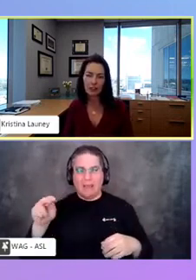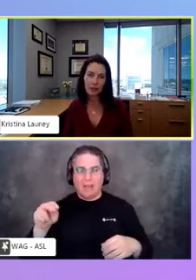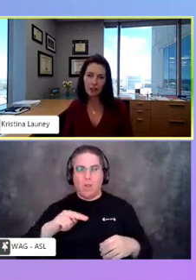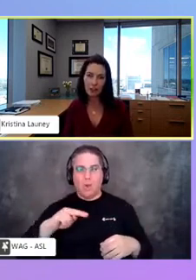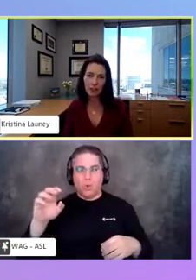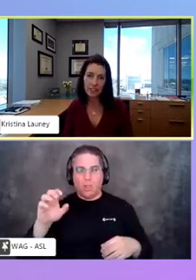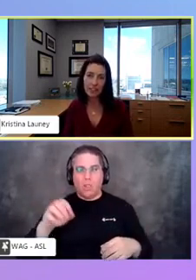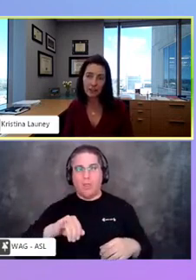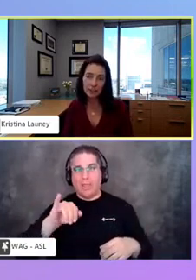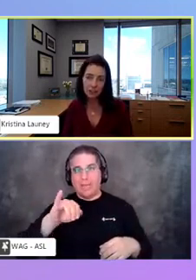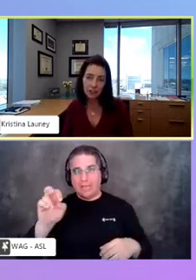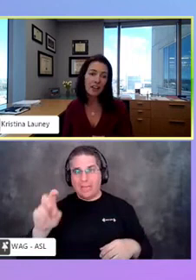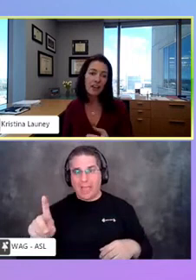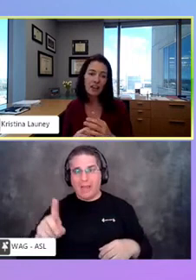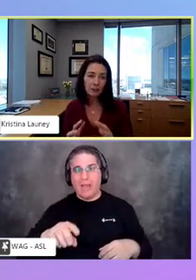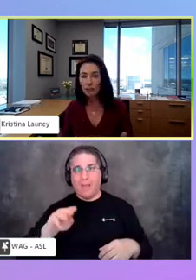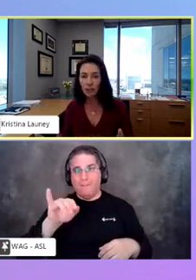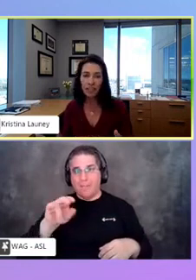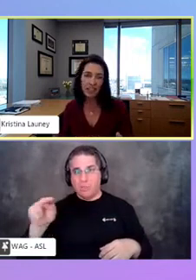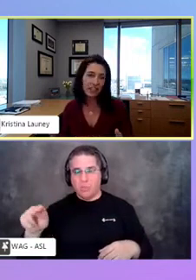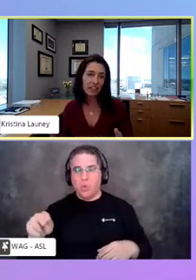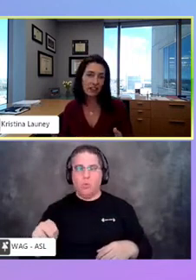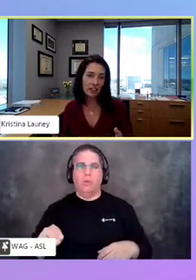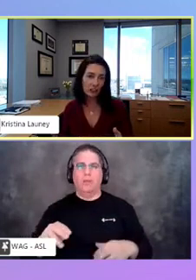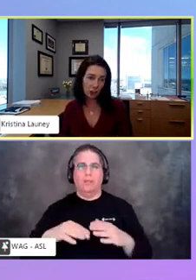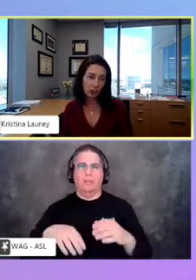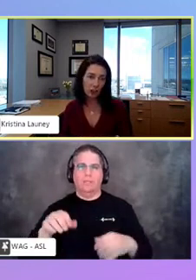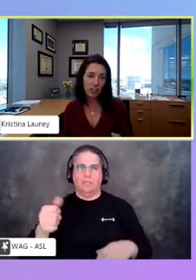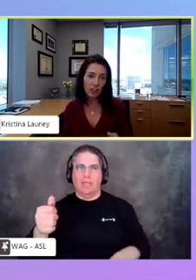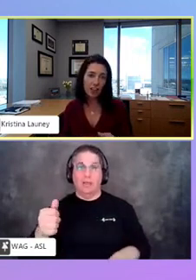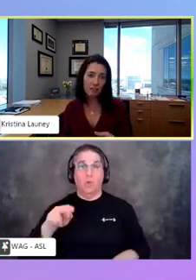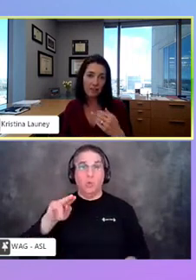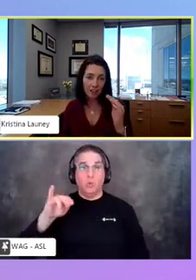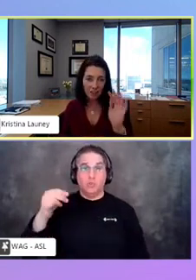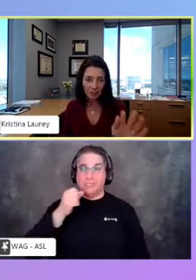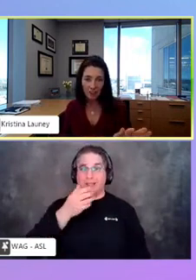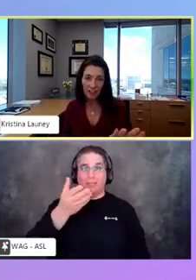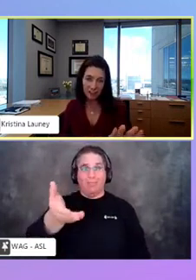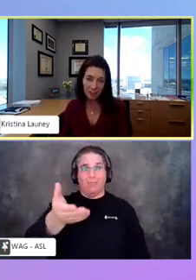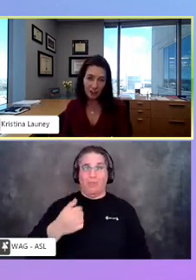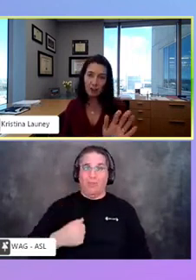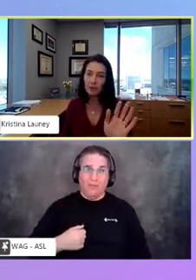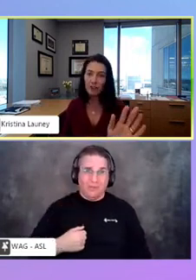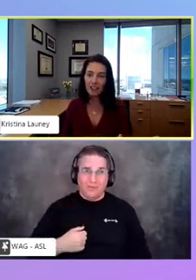California 126, Illinois and Massachusetts came in double digits, Connecticut, north